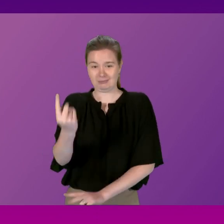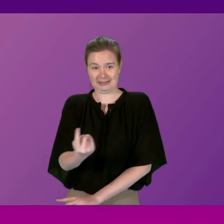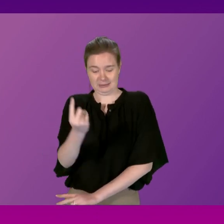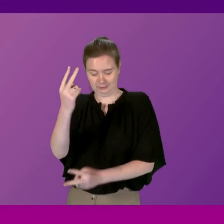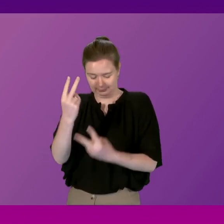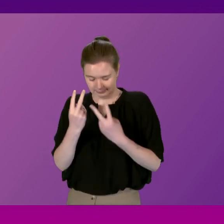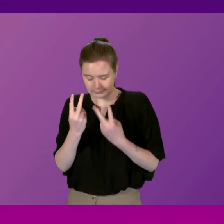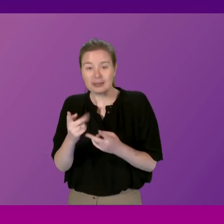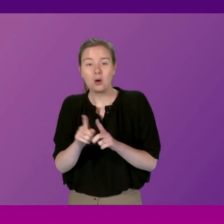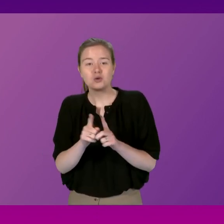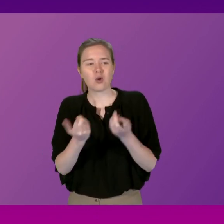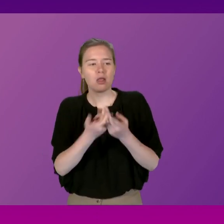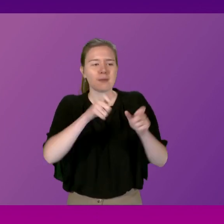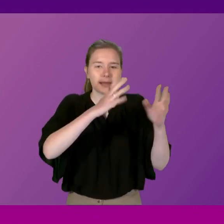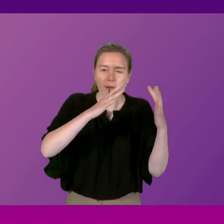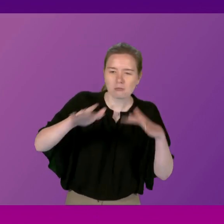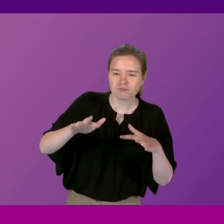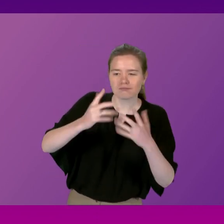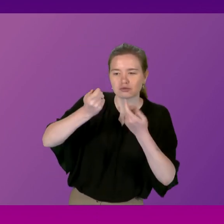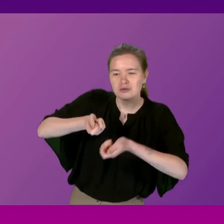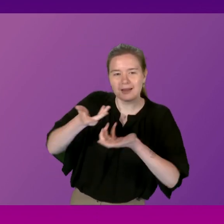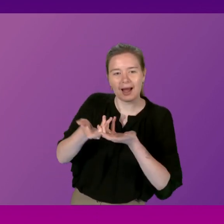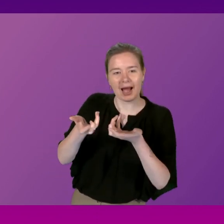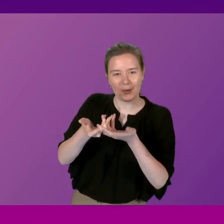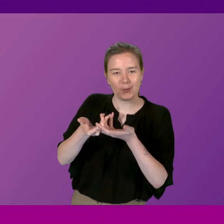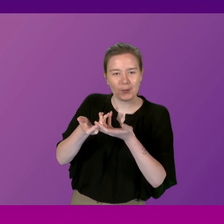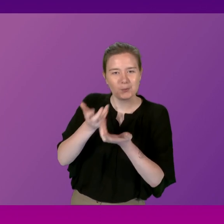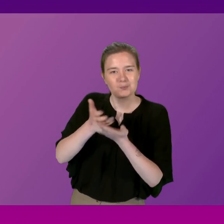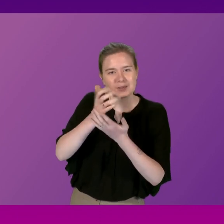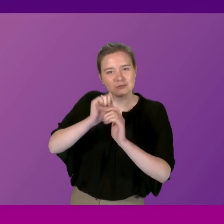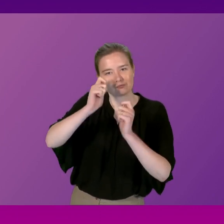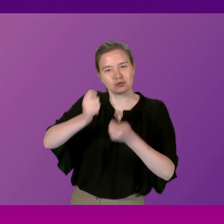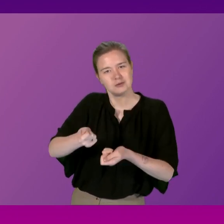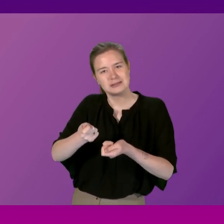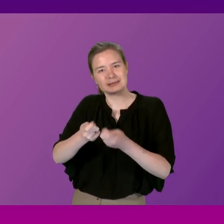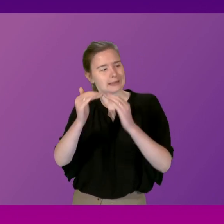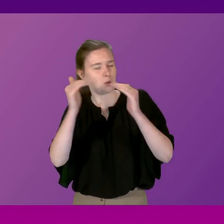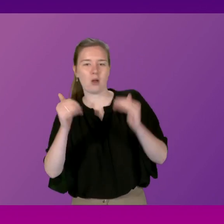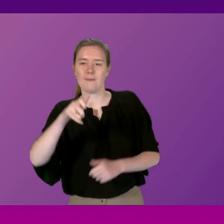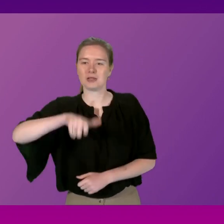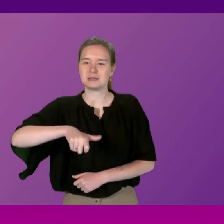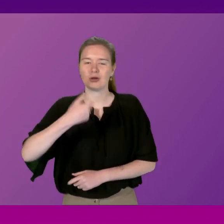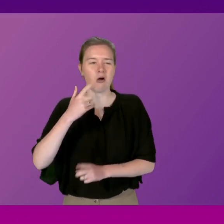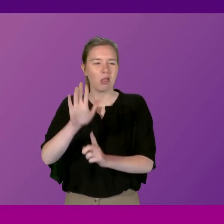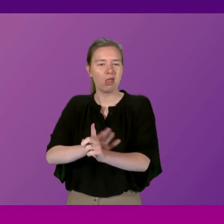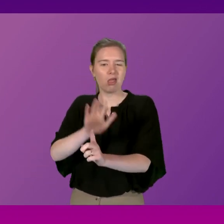in how other people treated him. She wanted him to be treated as an equal, not patronised.